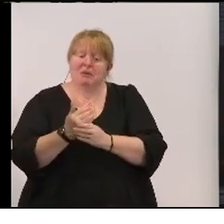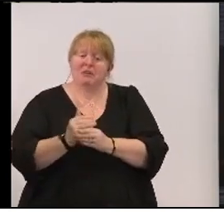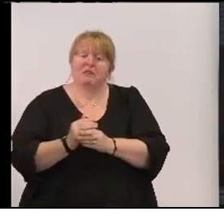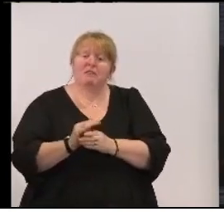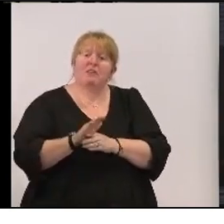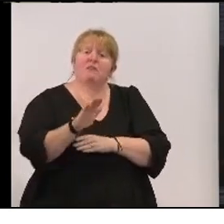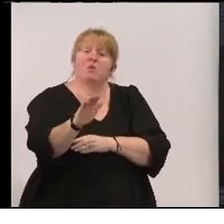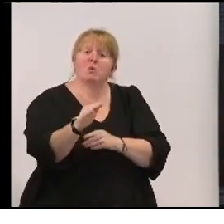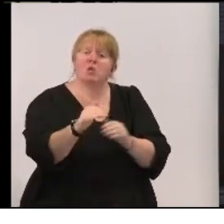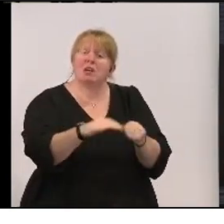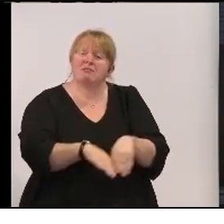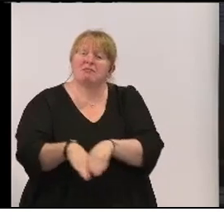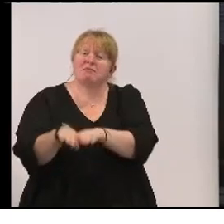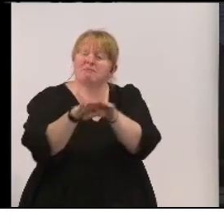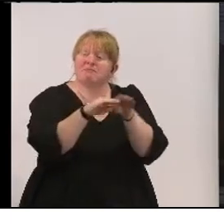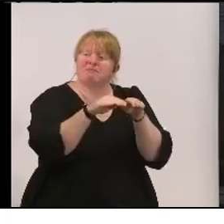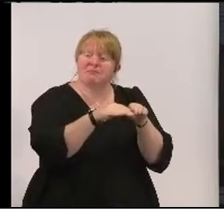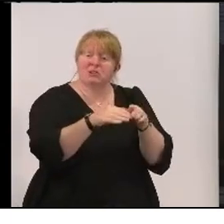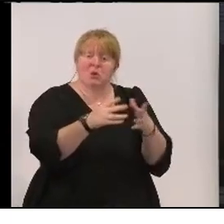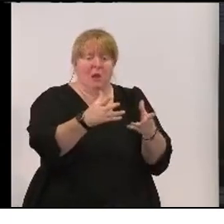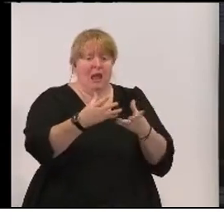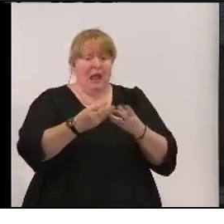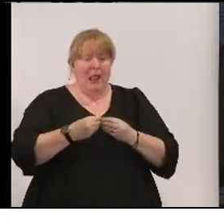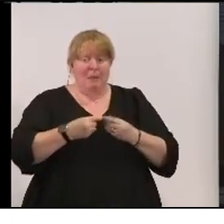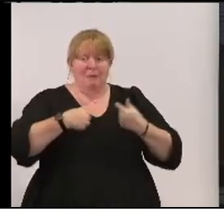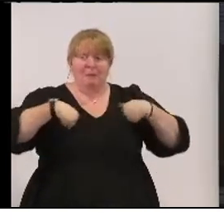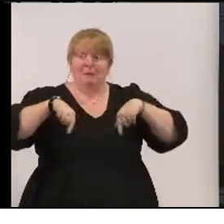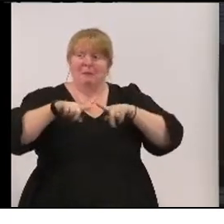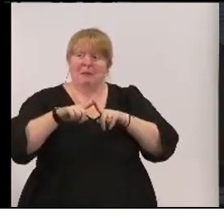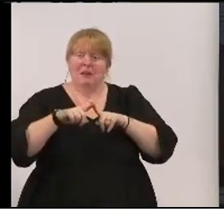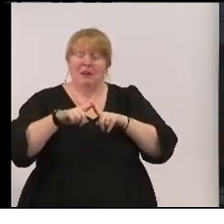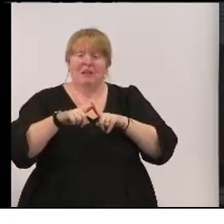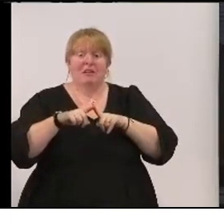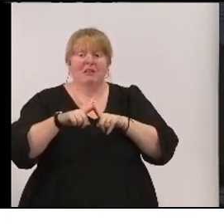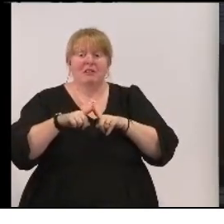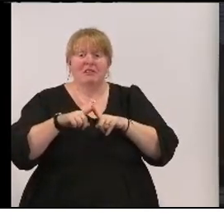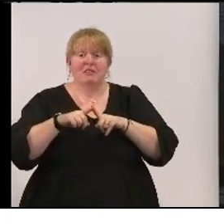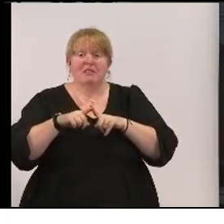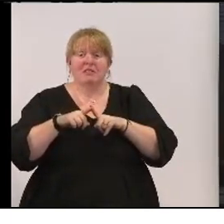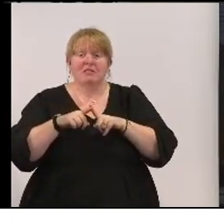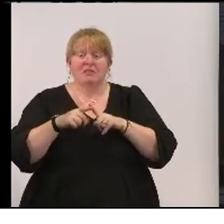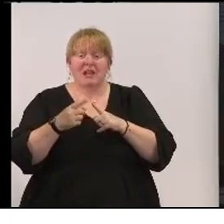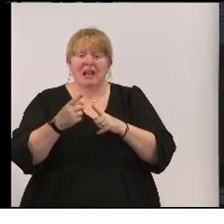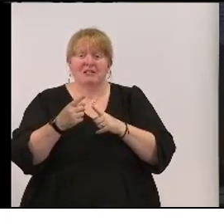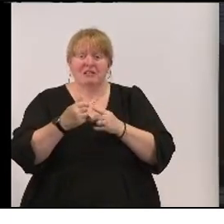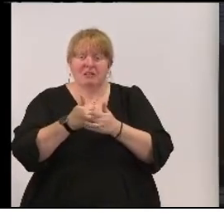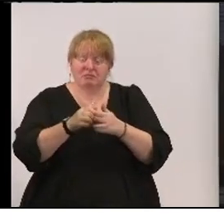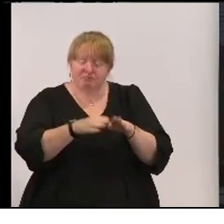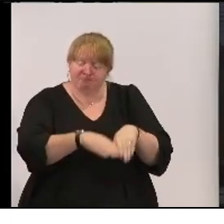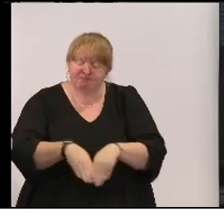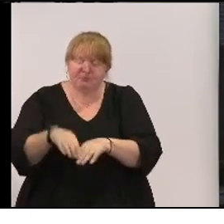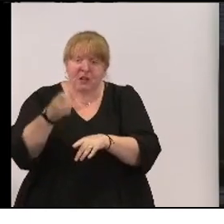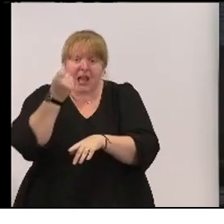So that will help us to get a common understanding and interpretation